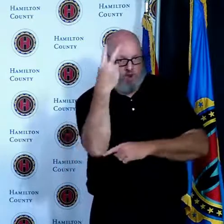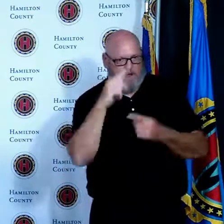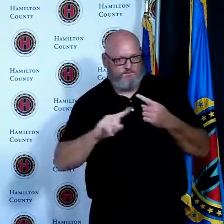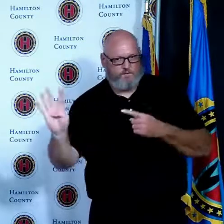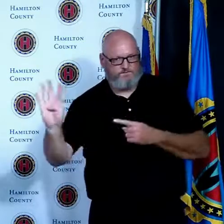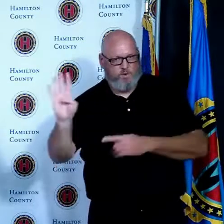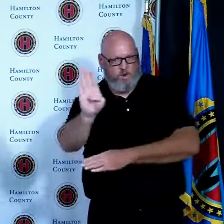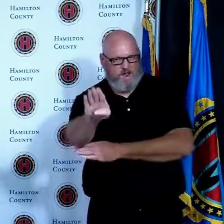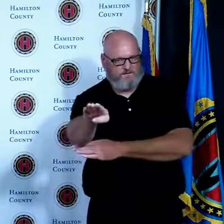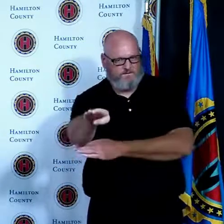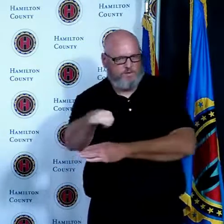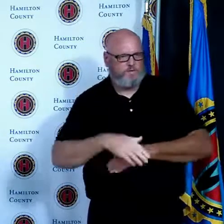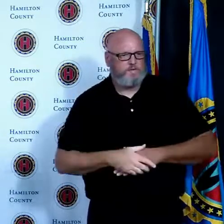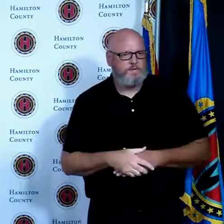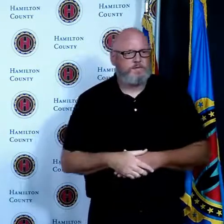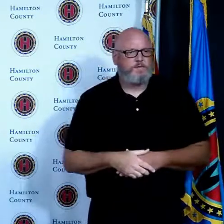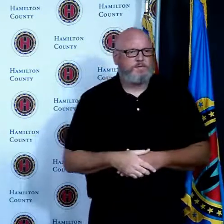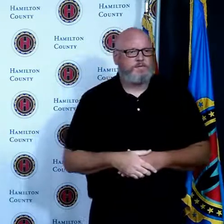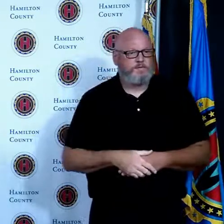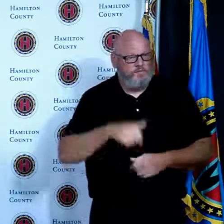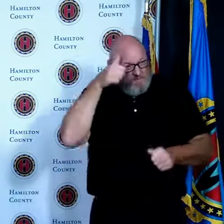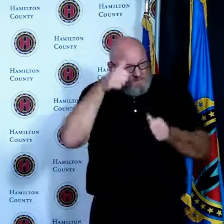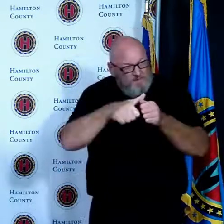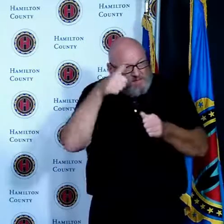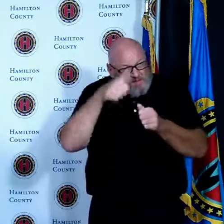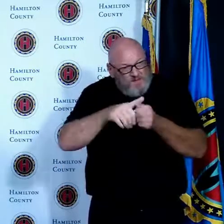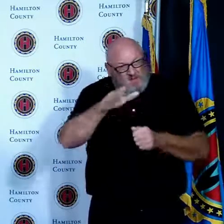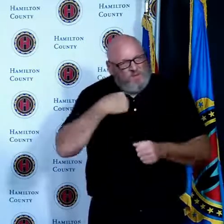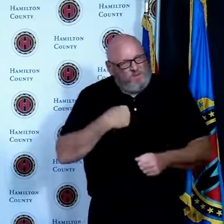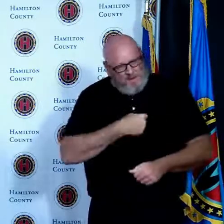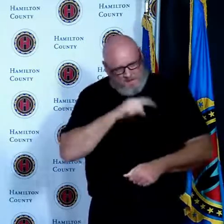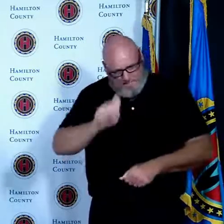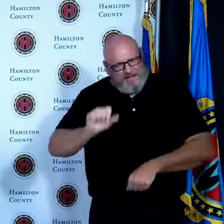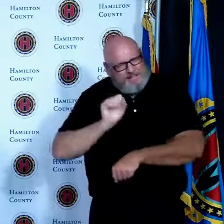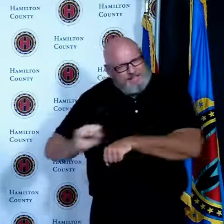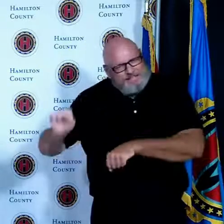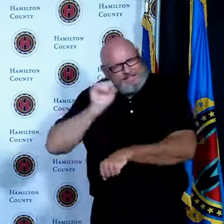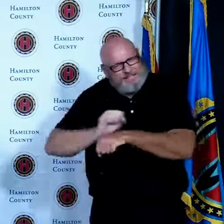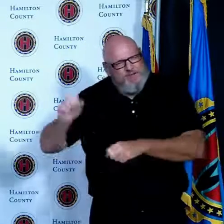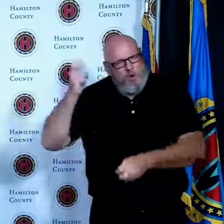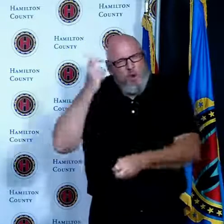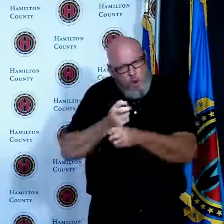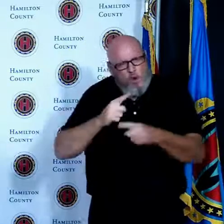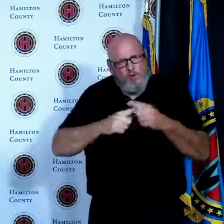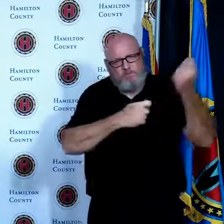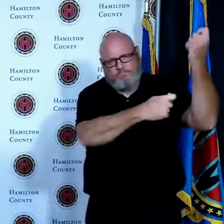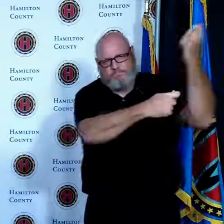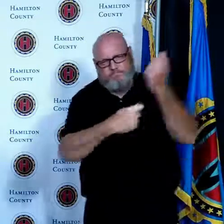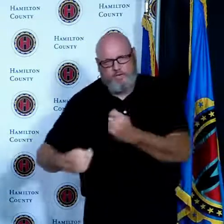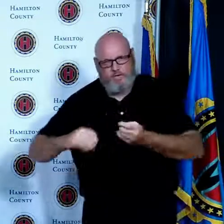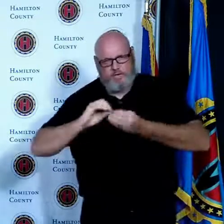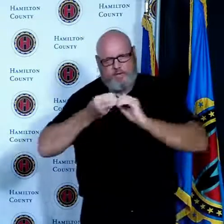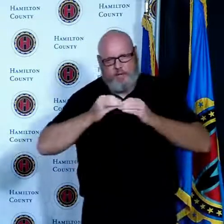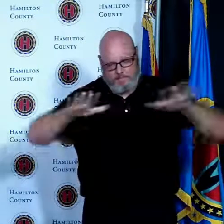keeping us going in the right direction I keep saying these same basic principles but wear a mask we want to social distance we want to